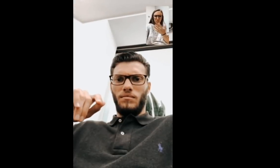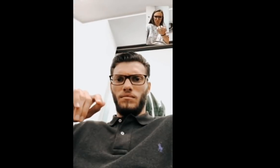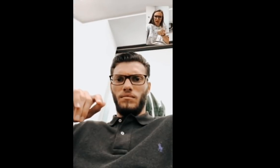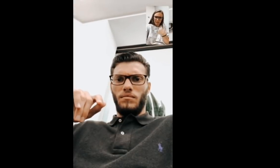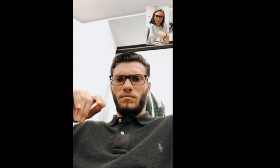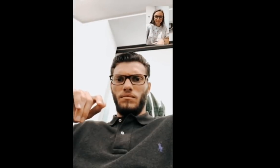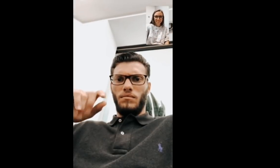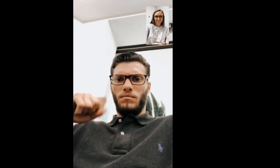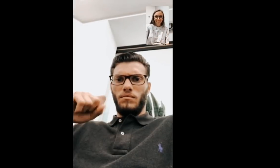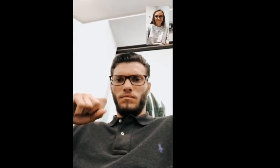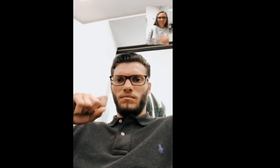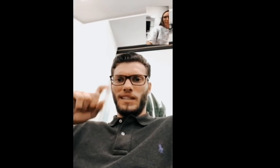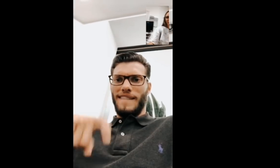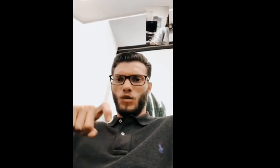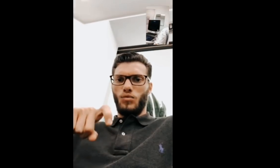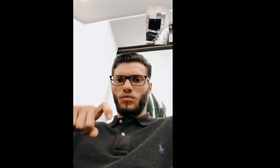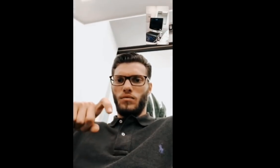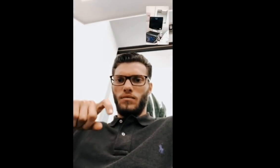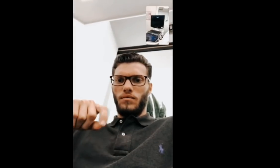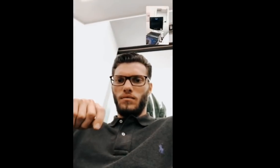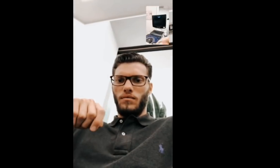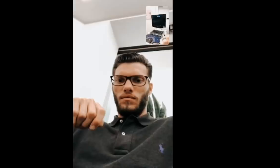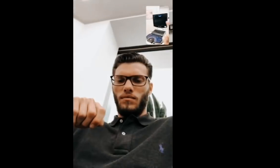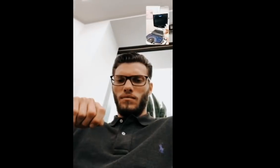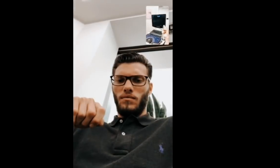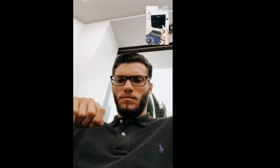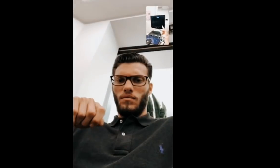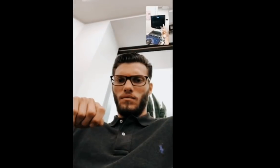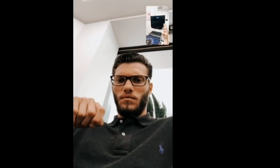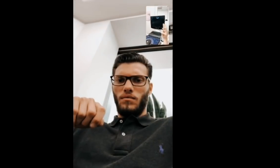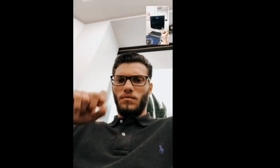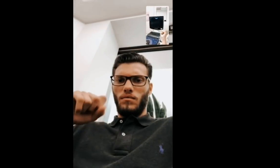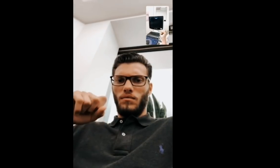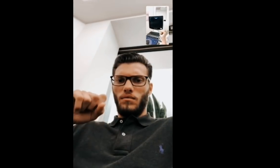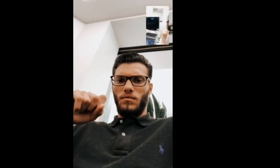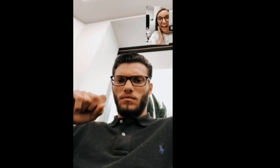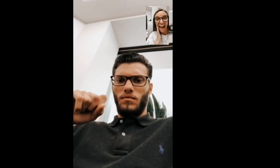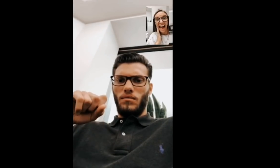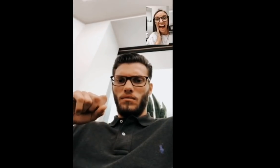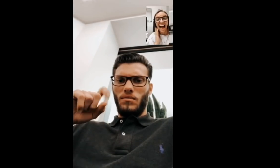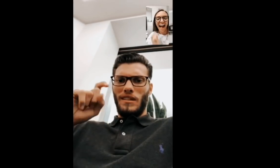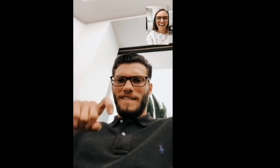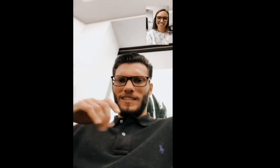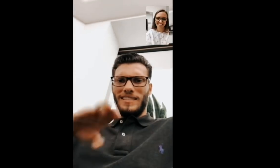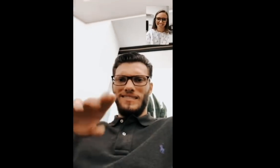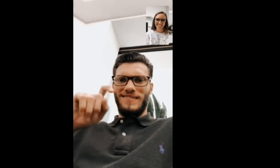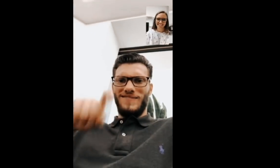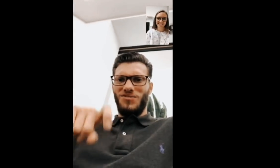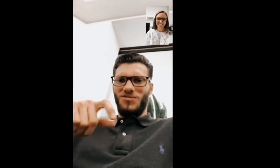But I will ask the doctor. I have to go in. Here is the ultrasound machine. I have to go in.